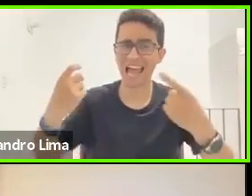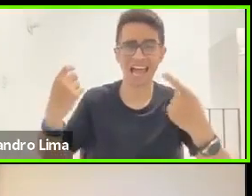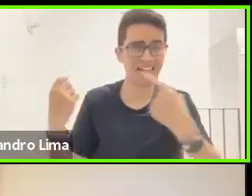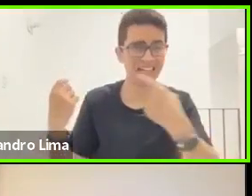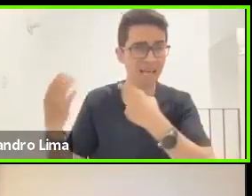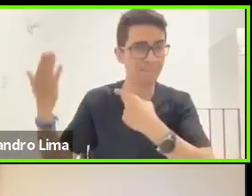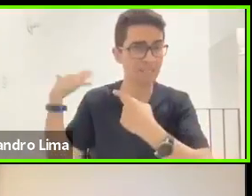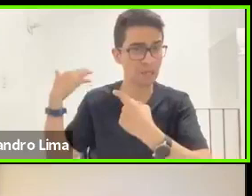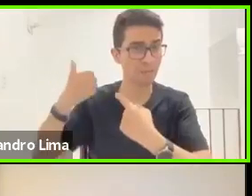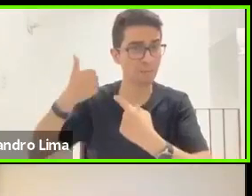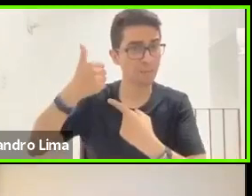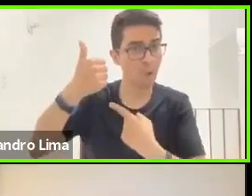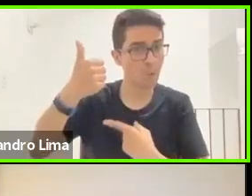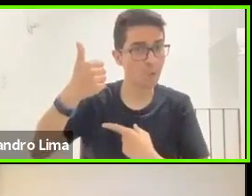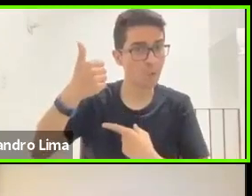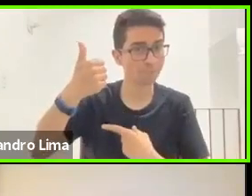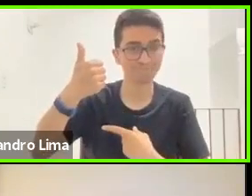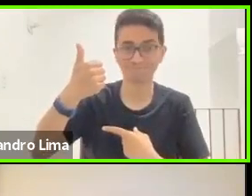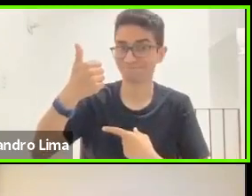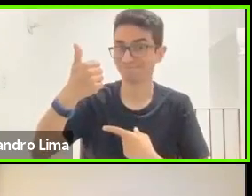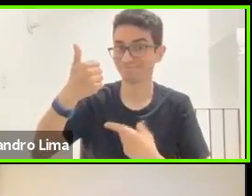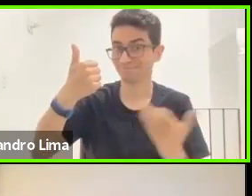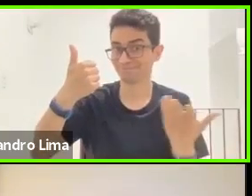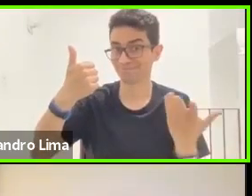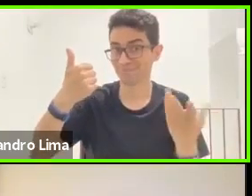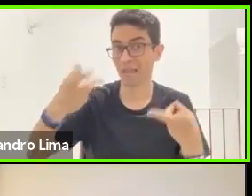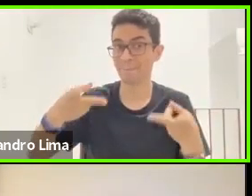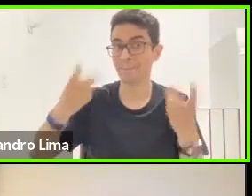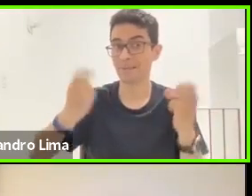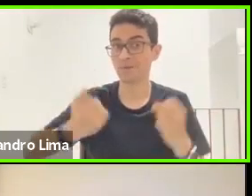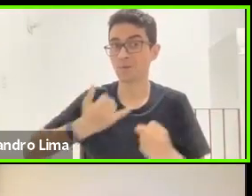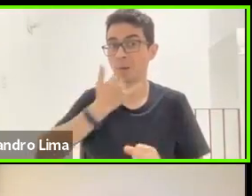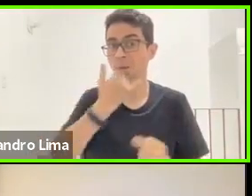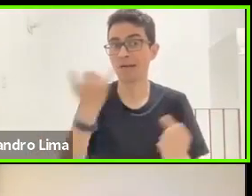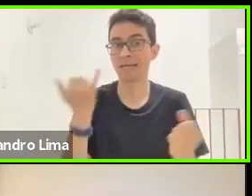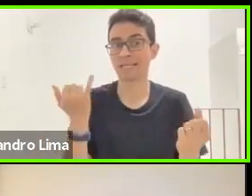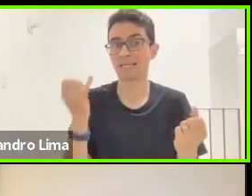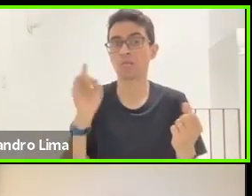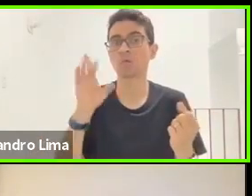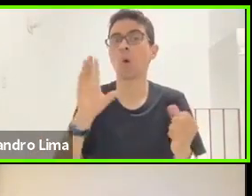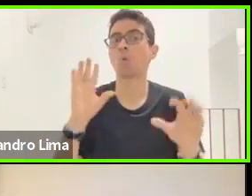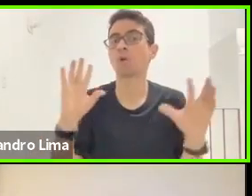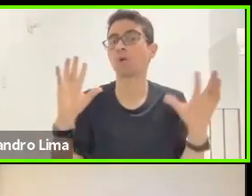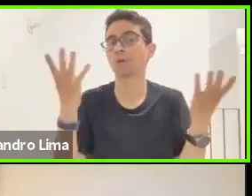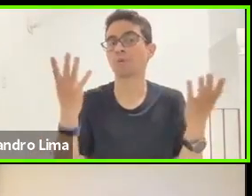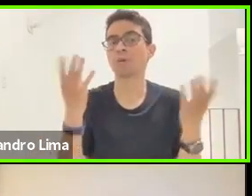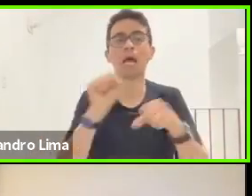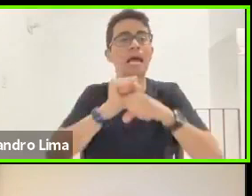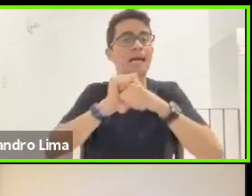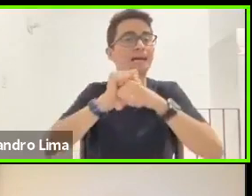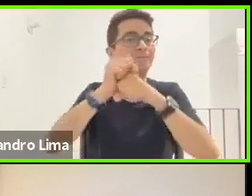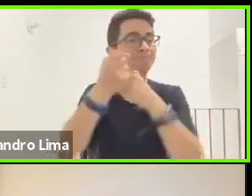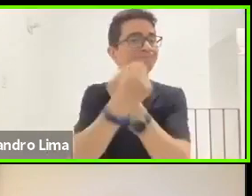perpetuation. on of slavery and of slavery. And the modern apollo And the modern apologists for the South say oh no, it was